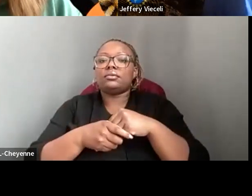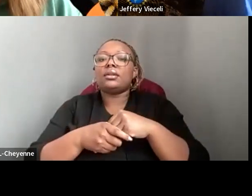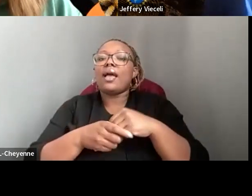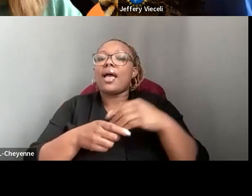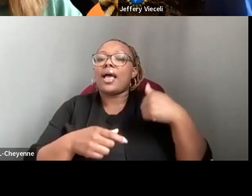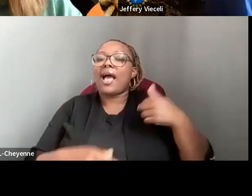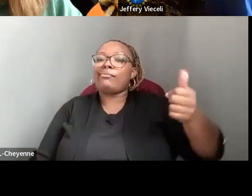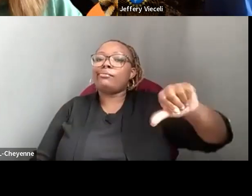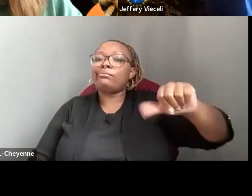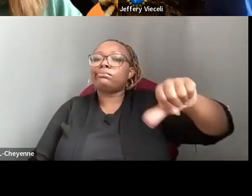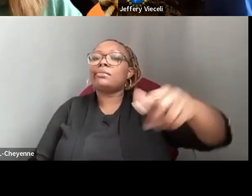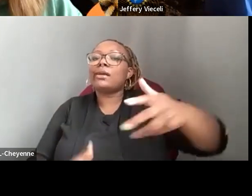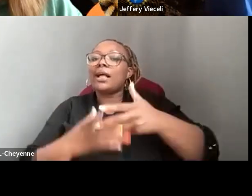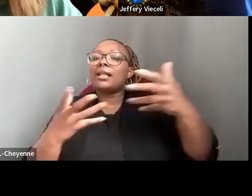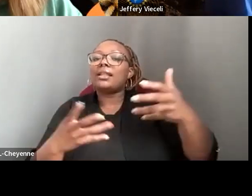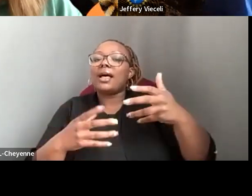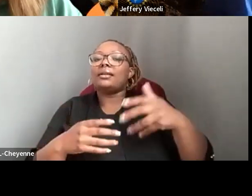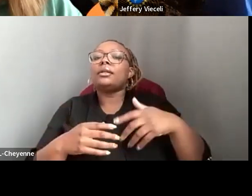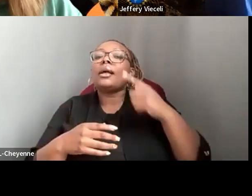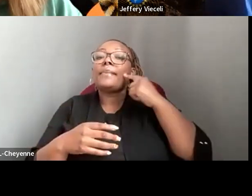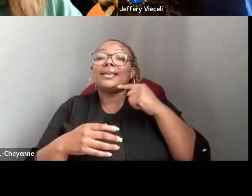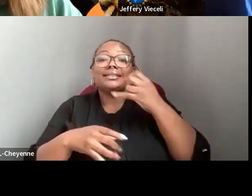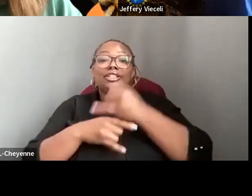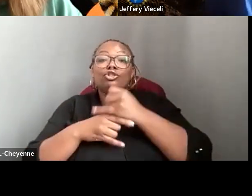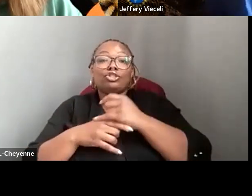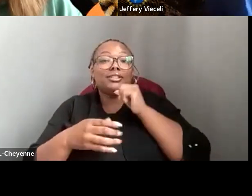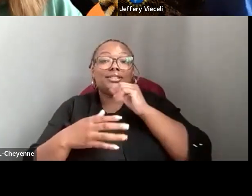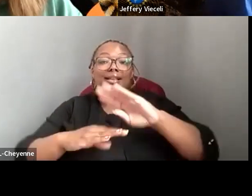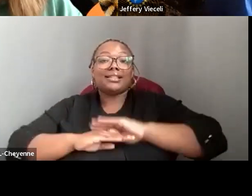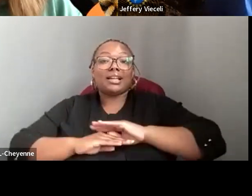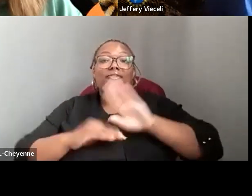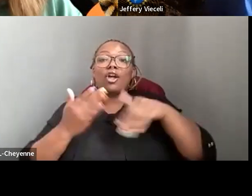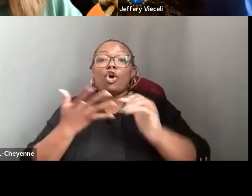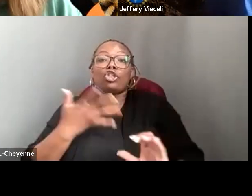because the institution doesn't meet all the requirements per the Uniform Guidance.